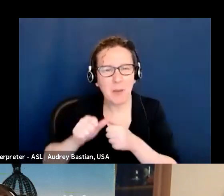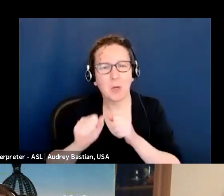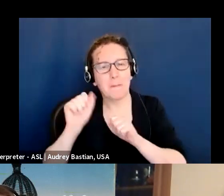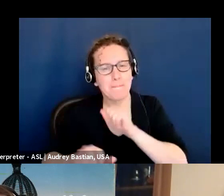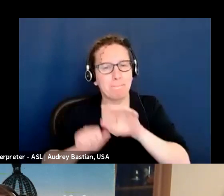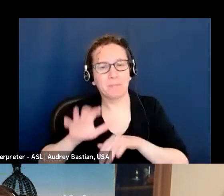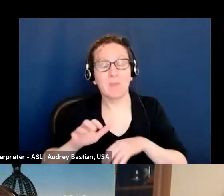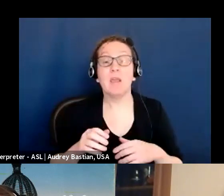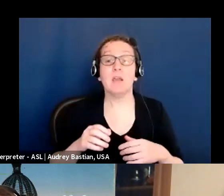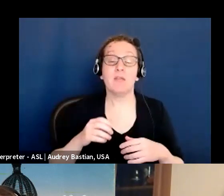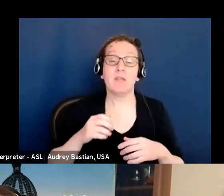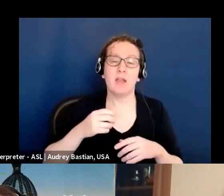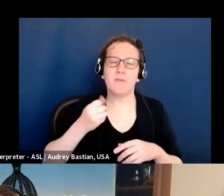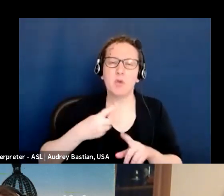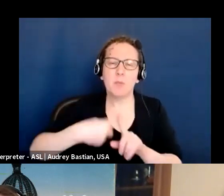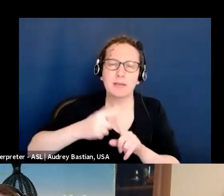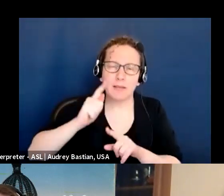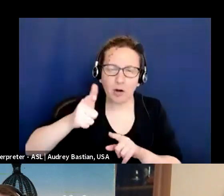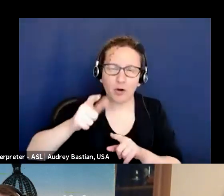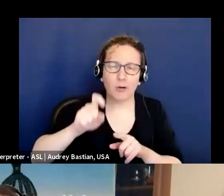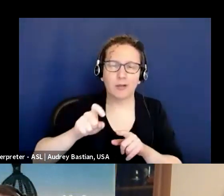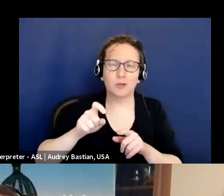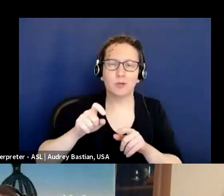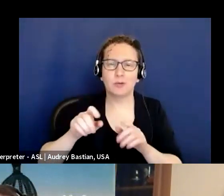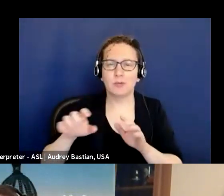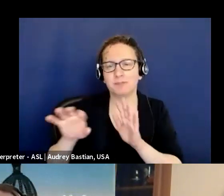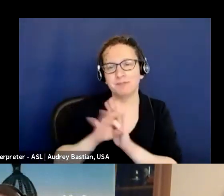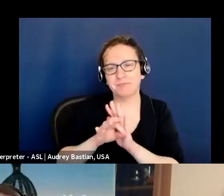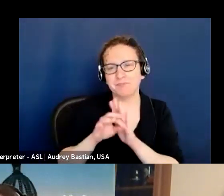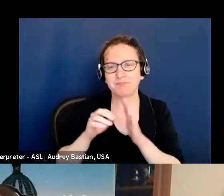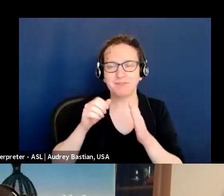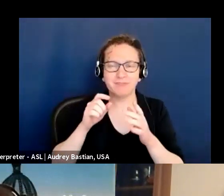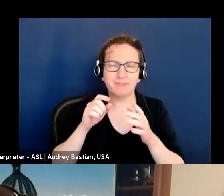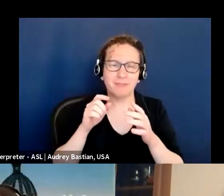Wow. Kind of interactive portion, kind of reminds me of the foreign